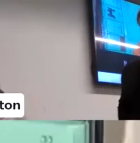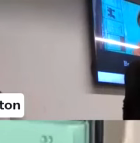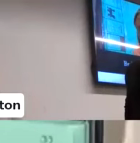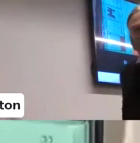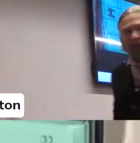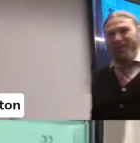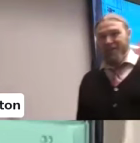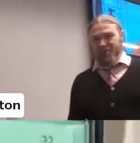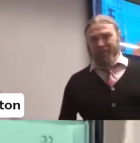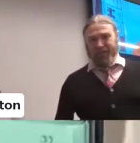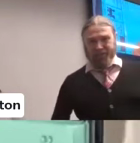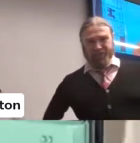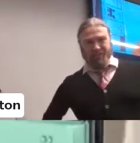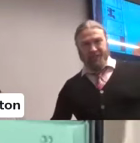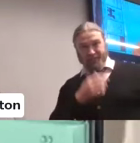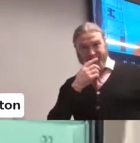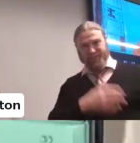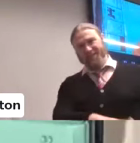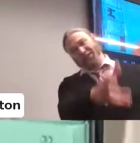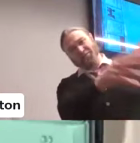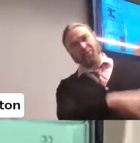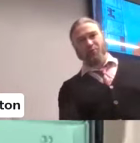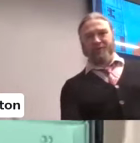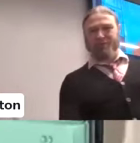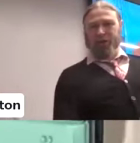Angie: Okay.